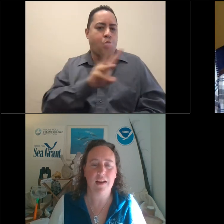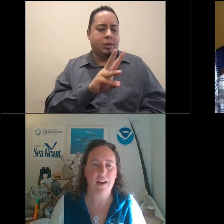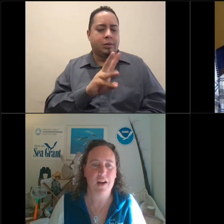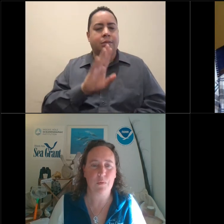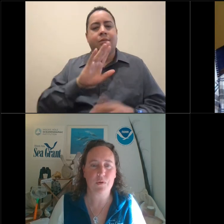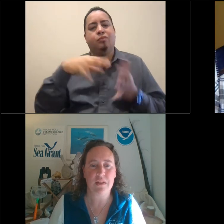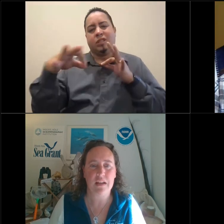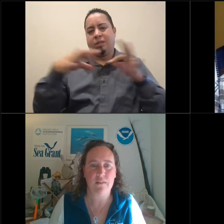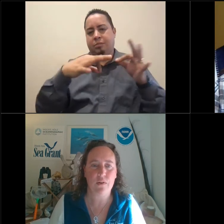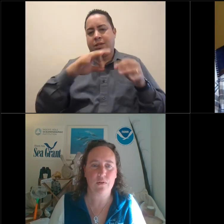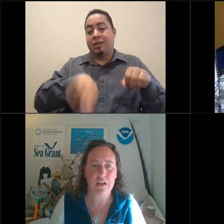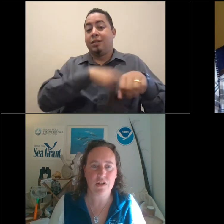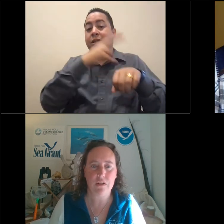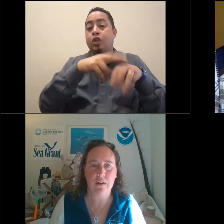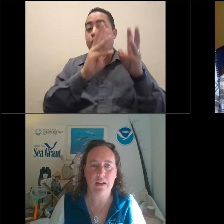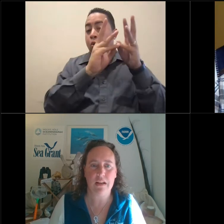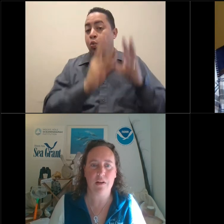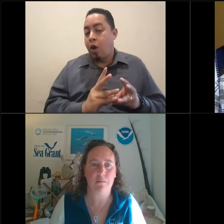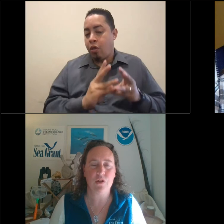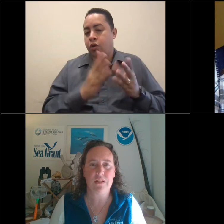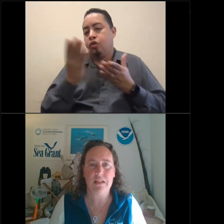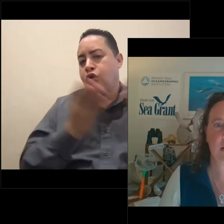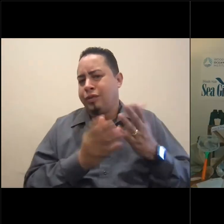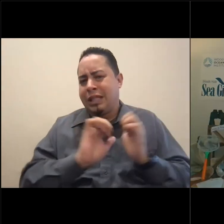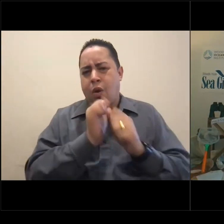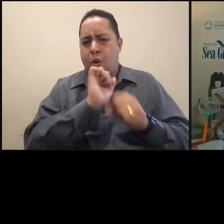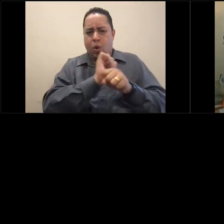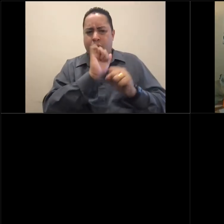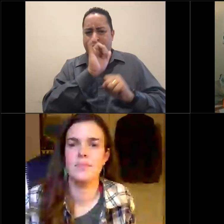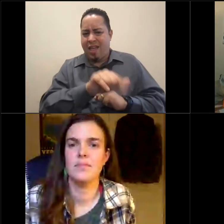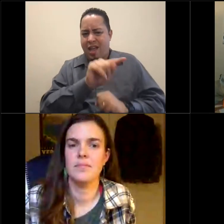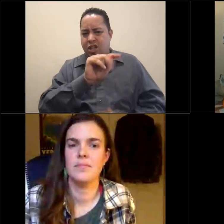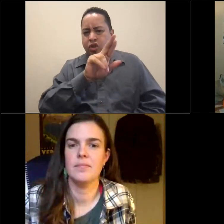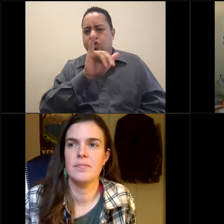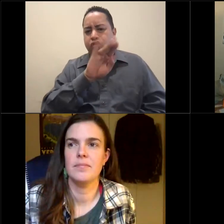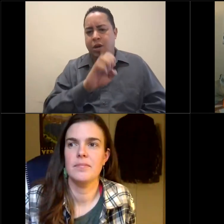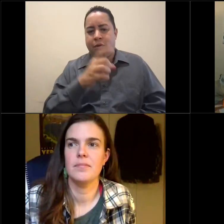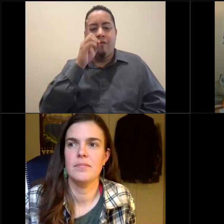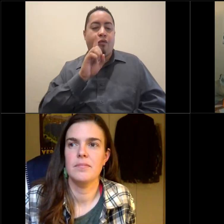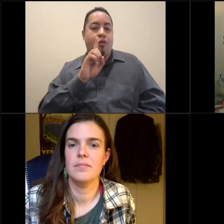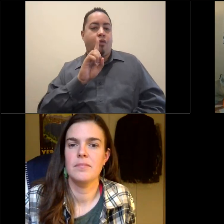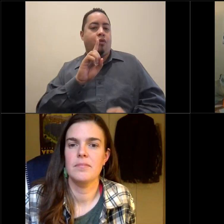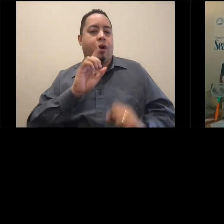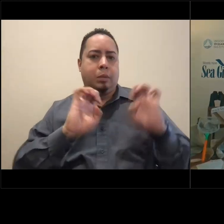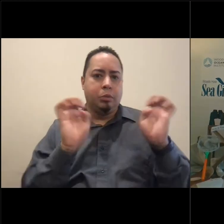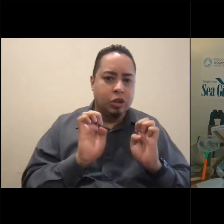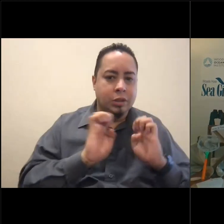works with the Navajo Nation in emergency preparedness. So it's going to be very exciting.